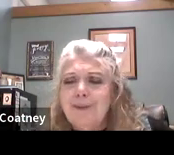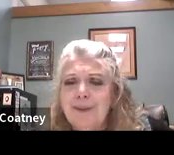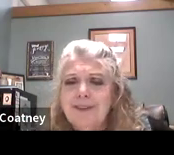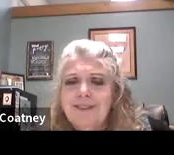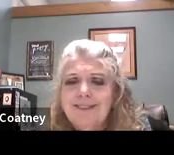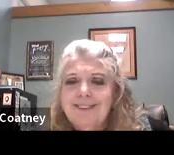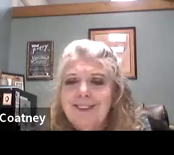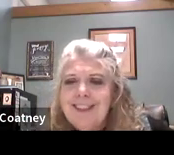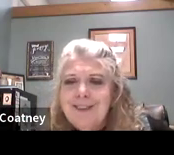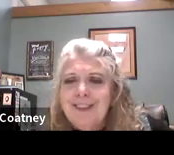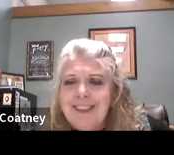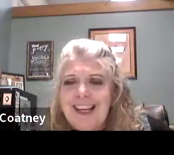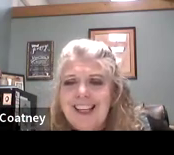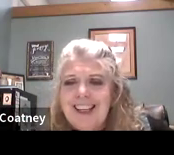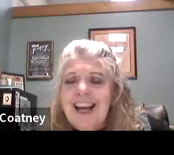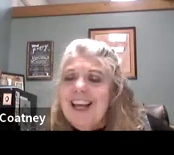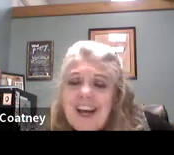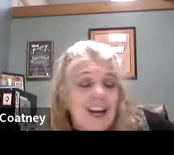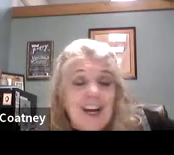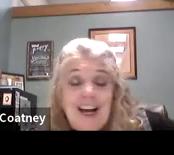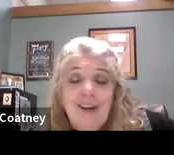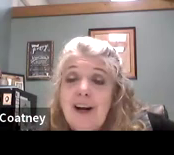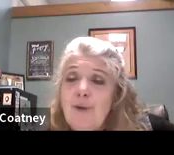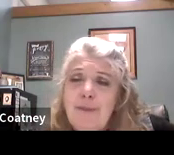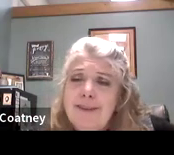Every once in a while you got to get everybody on the same page. But when I end a meeting I say go change the world.